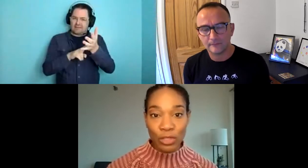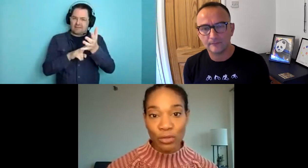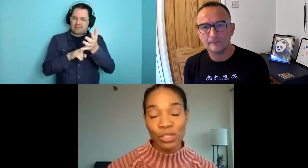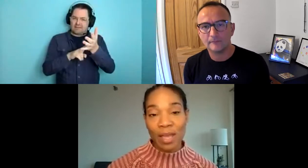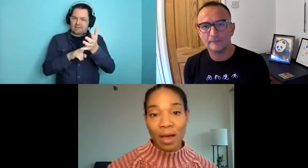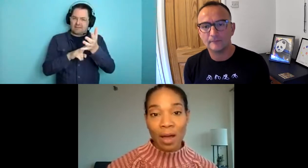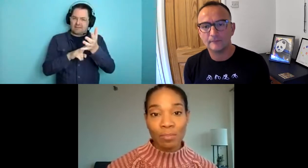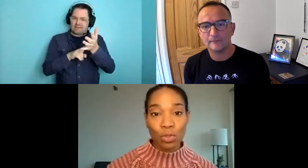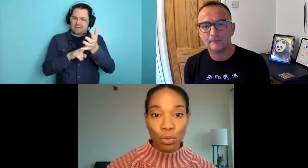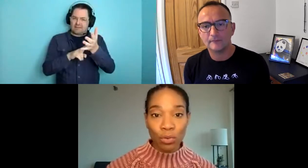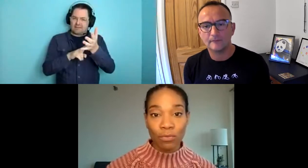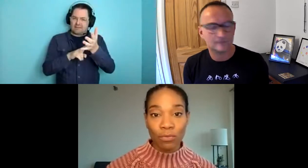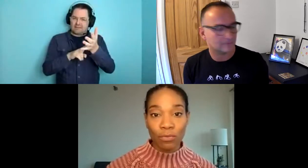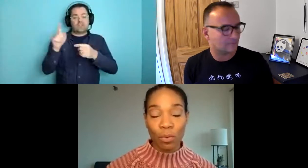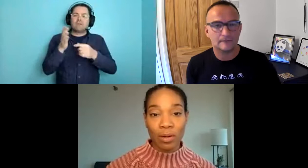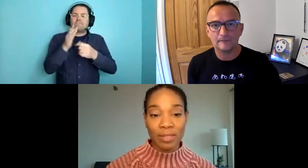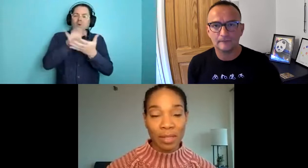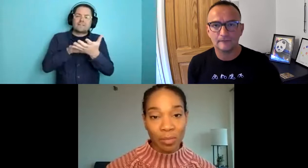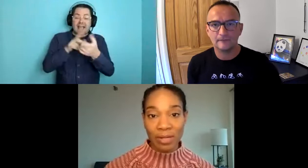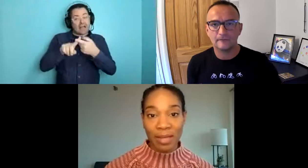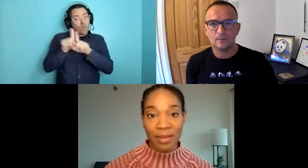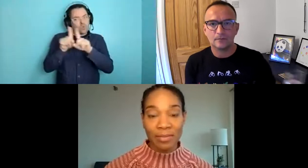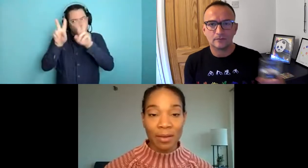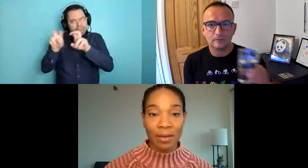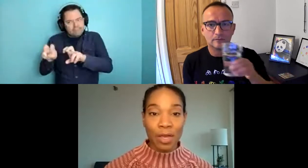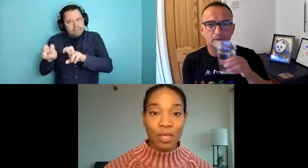always say that I wanted a research tool that